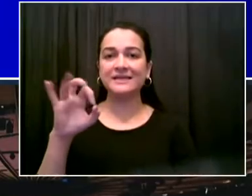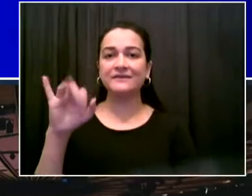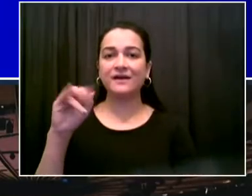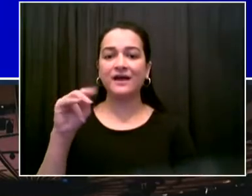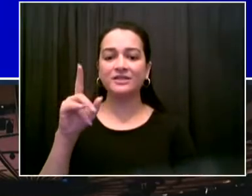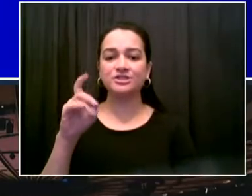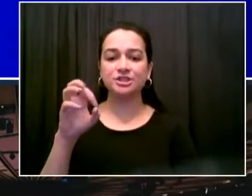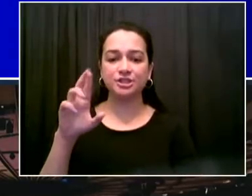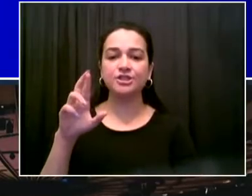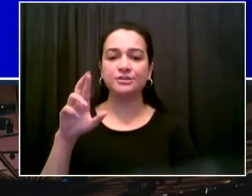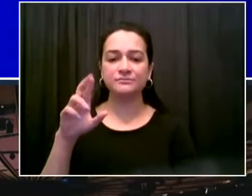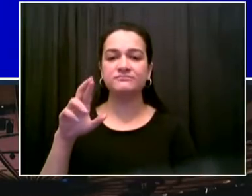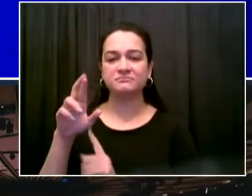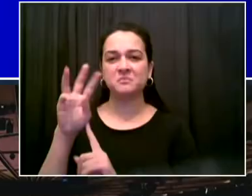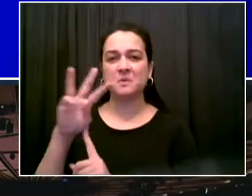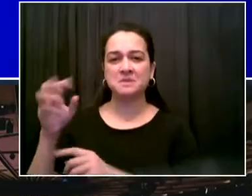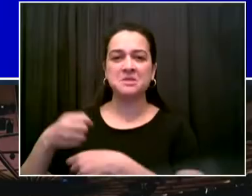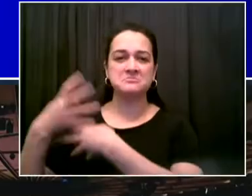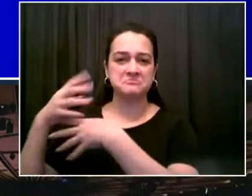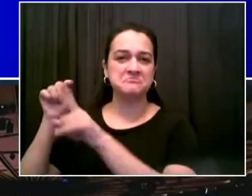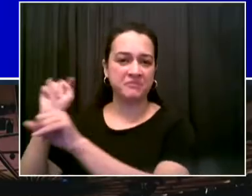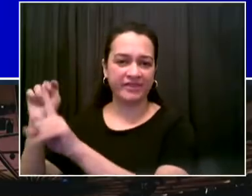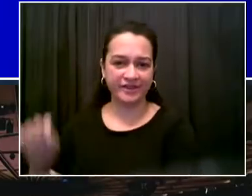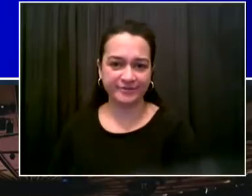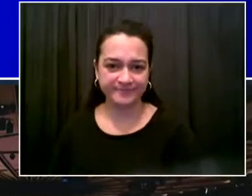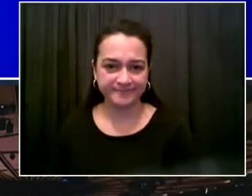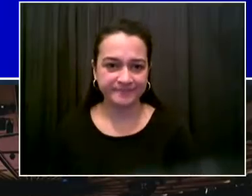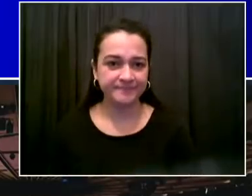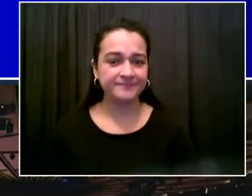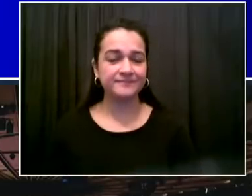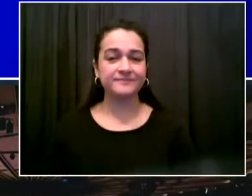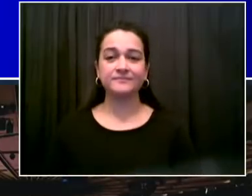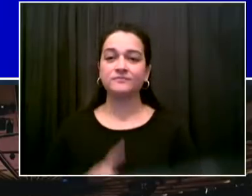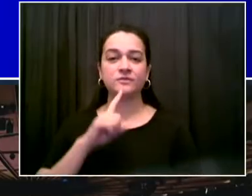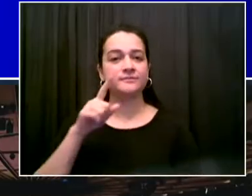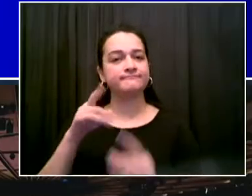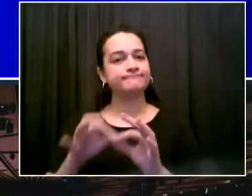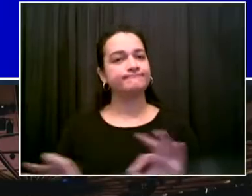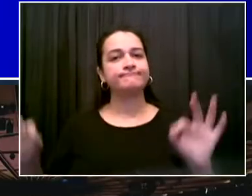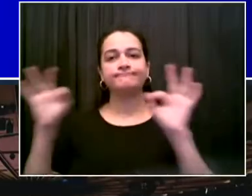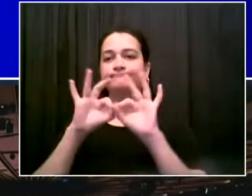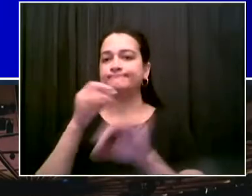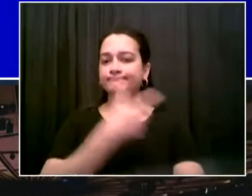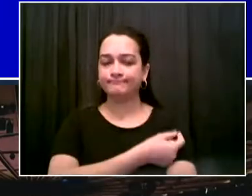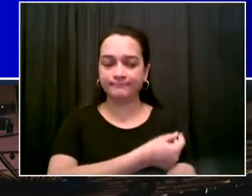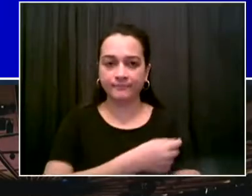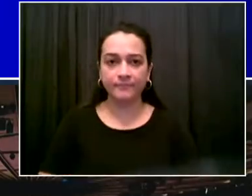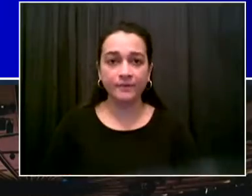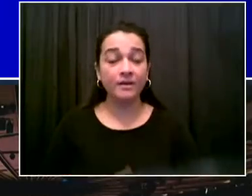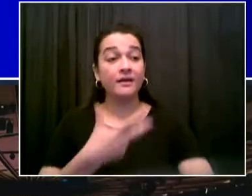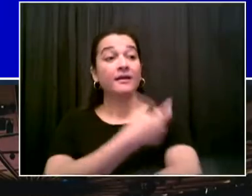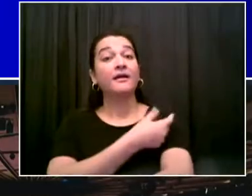VACCINEFINDER.NYC.G . TODAY WE HAVE A NEW PARTNER IN ISTH EORFFT. REALLY EXCITED ABOUT IT.